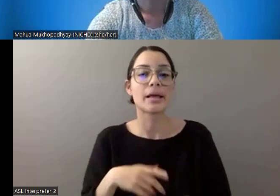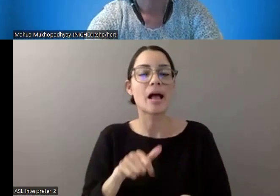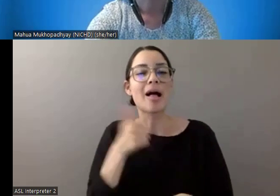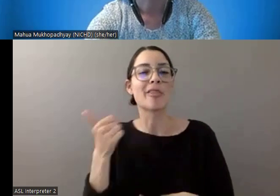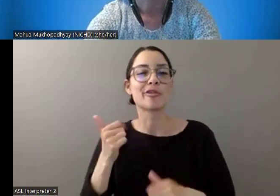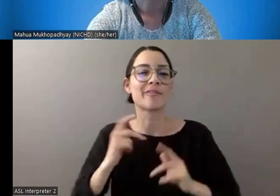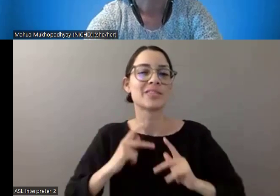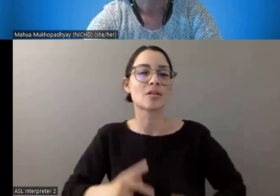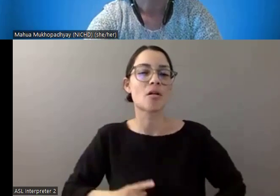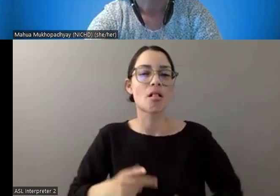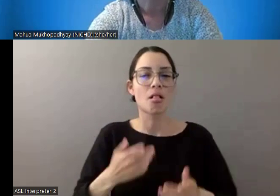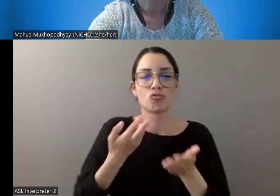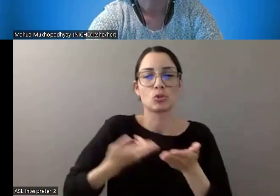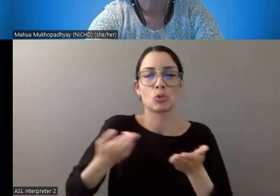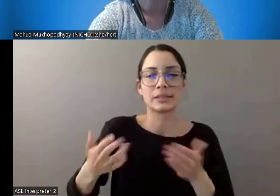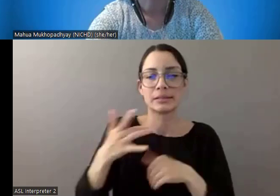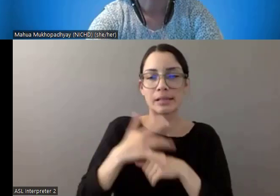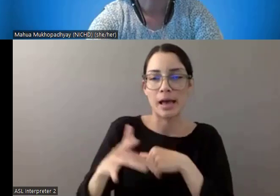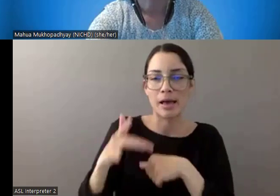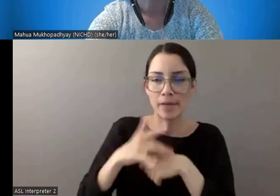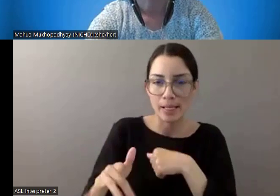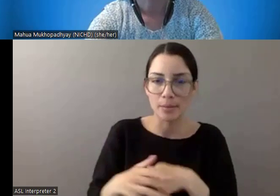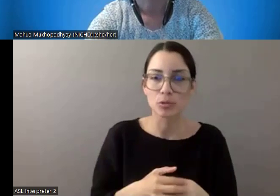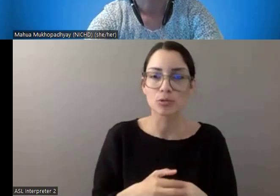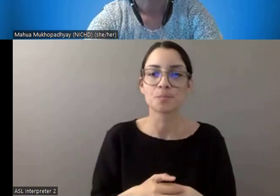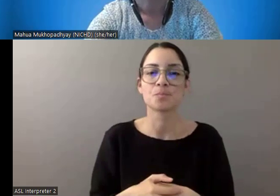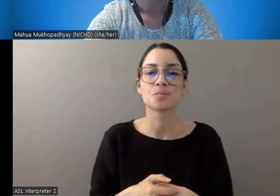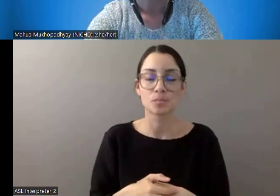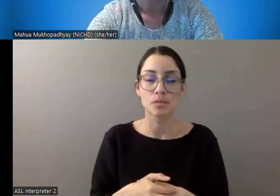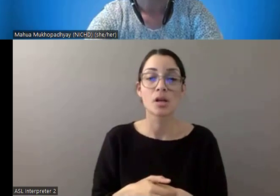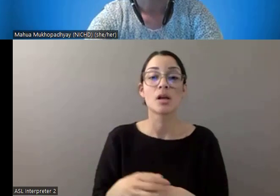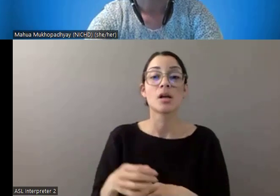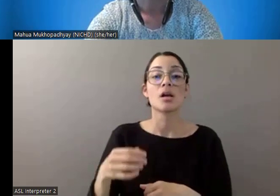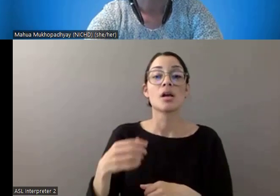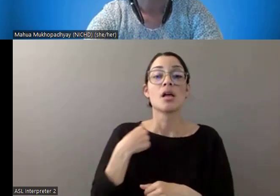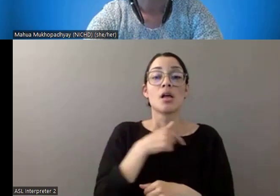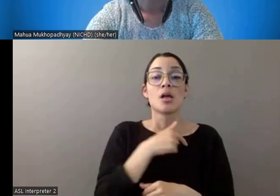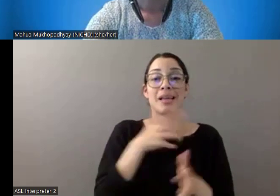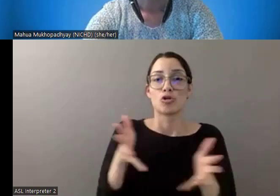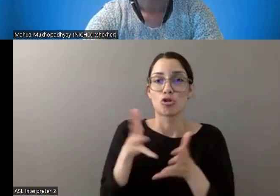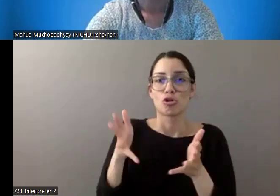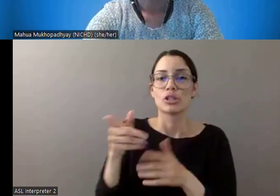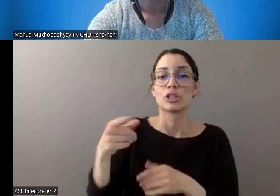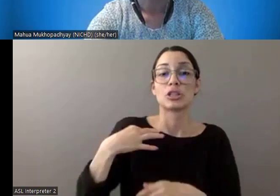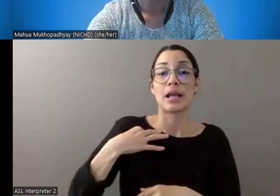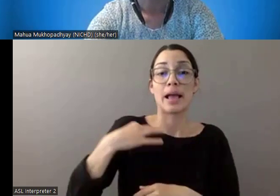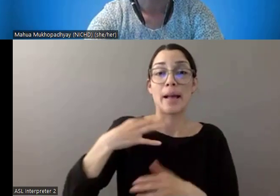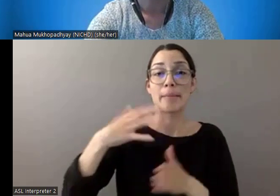as well as the plans that they have to recruit qualified students from diverse background,